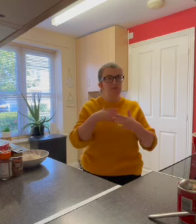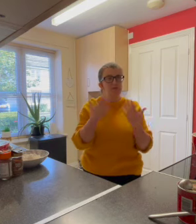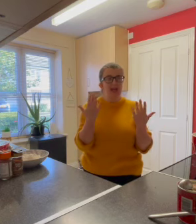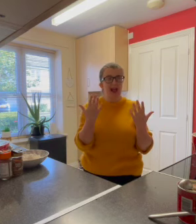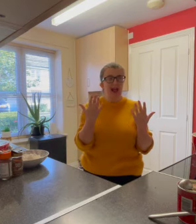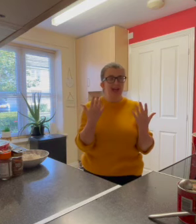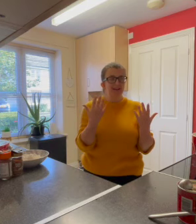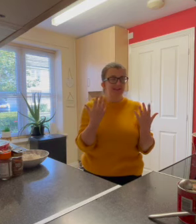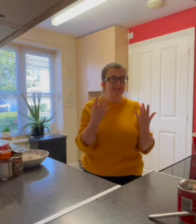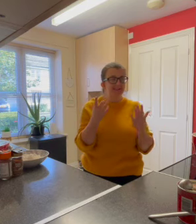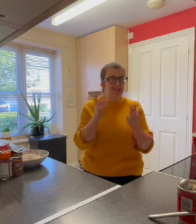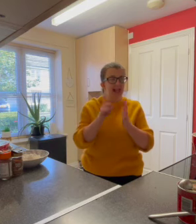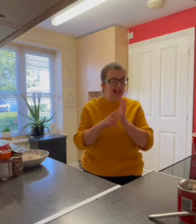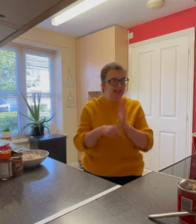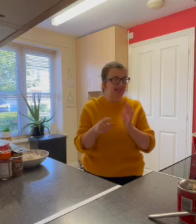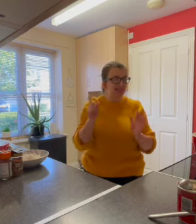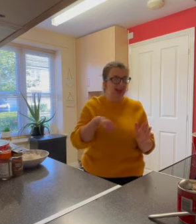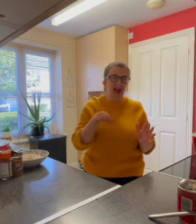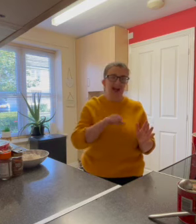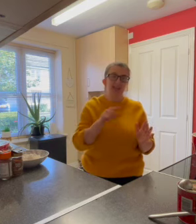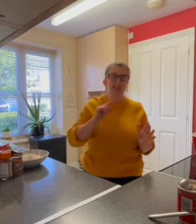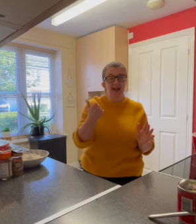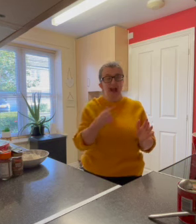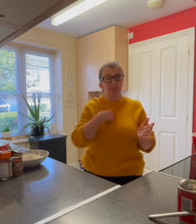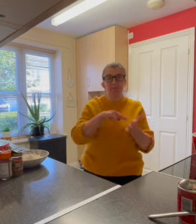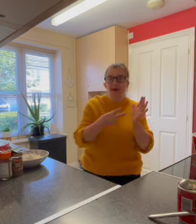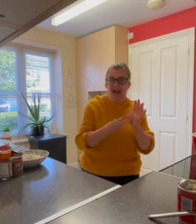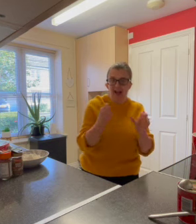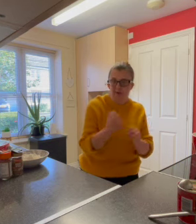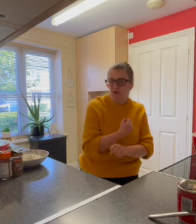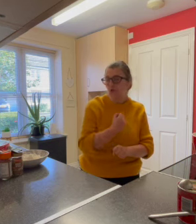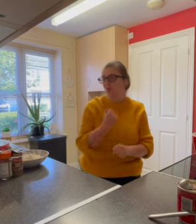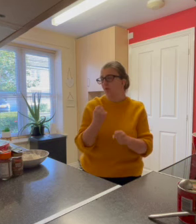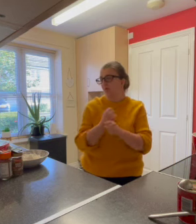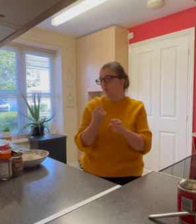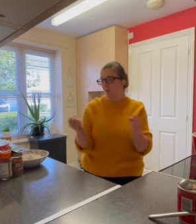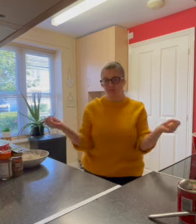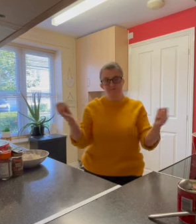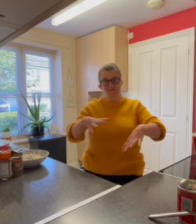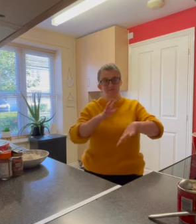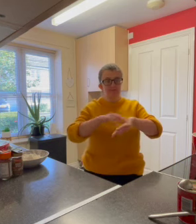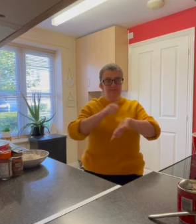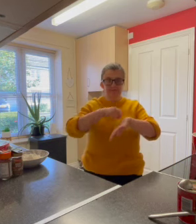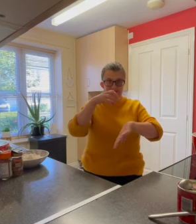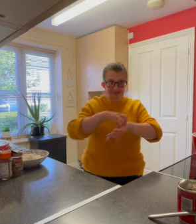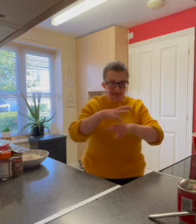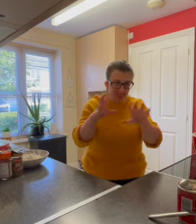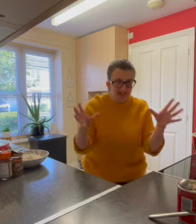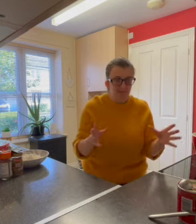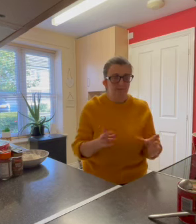It is two day later then I planned to do Christmas cake,